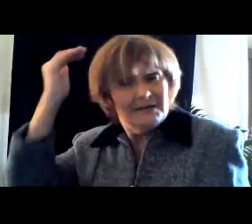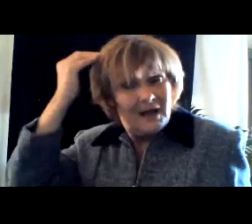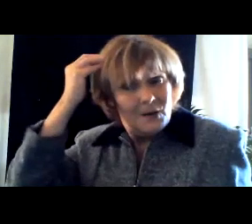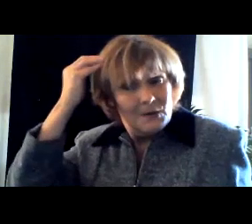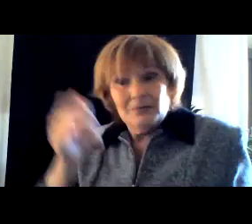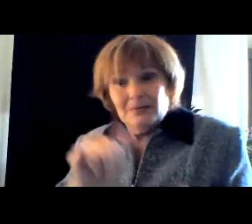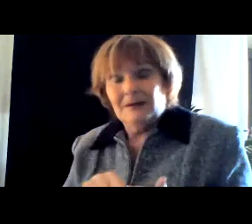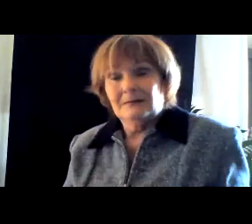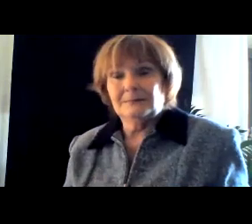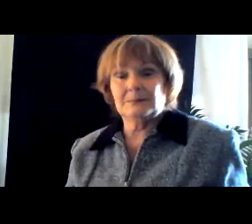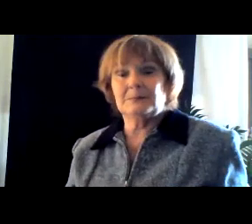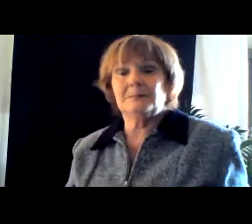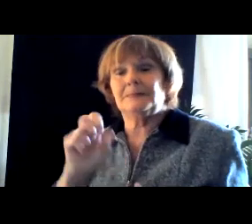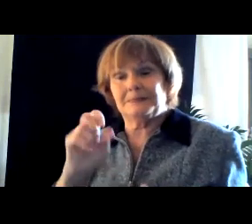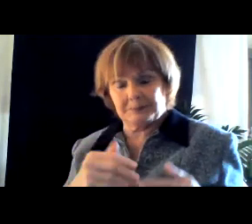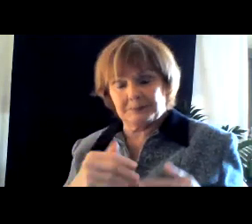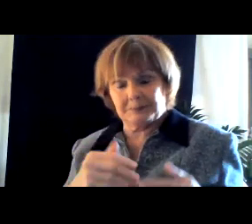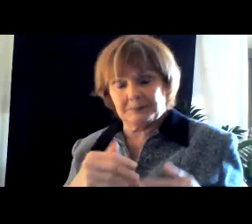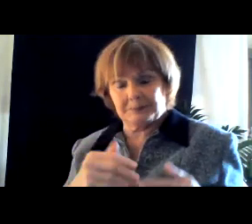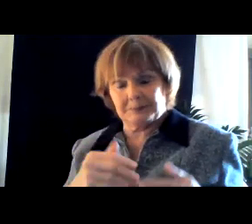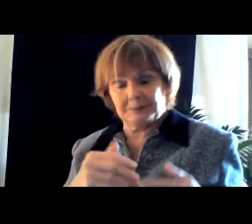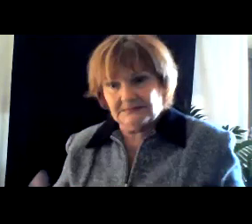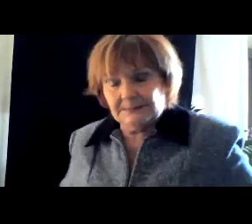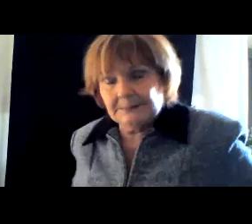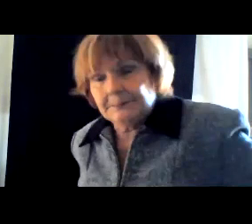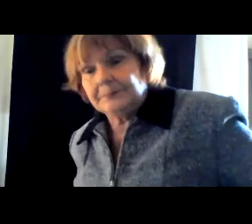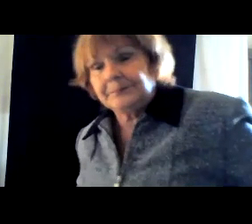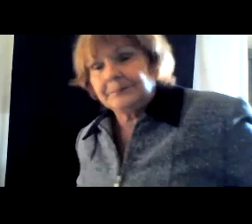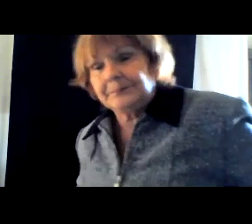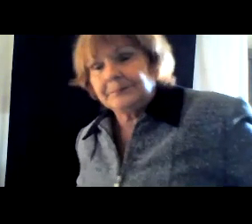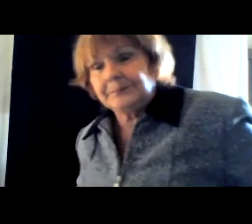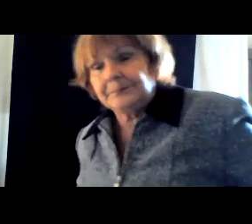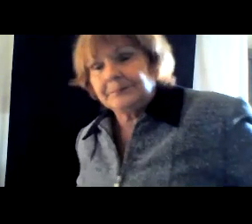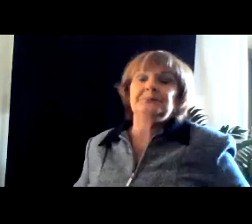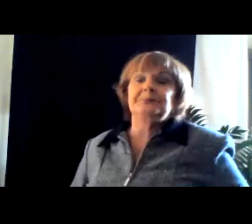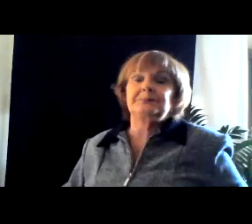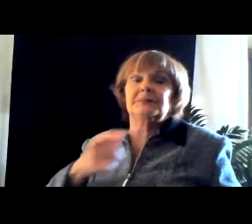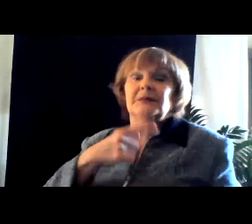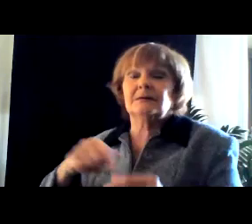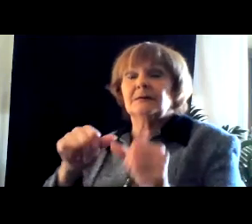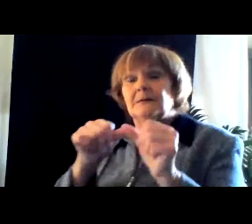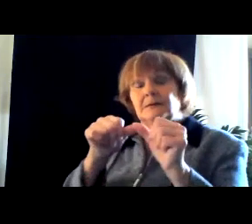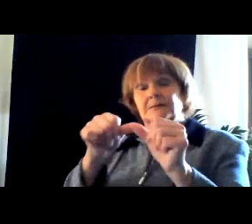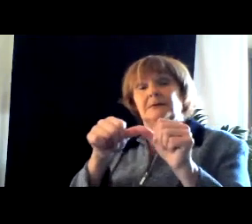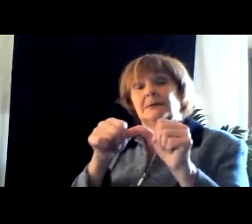So let's move on to the next slide. So I wanna continue our connections just a little bit, because I just wanna keep reiterating the different ways